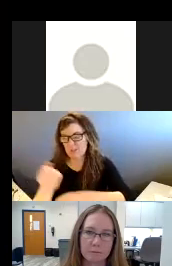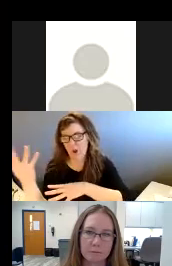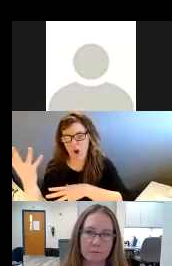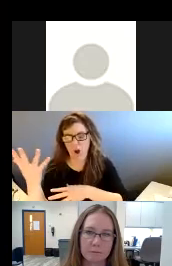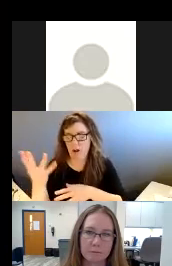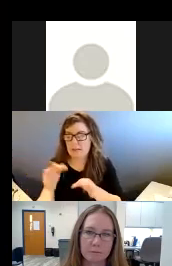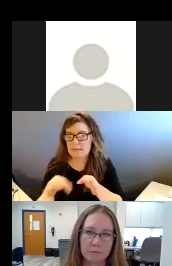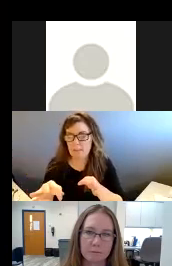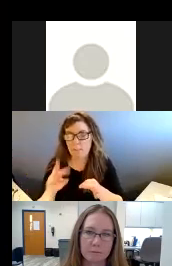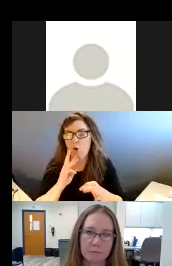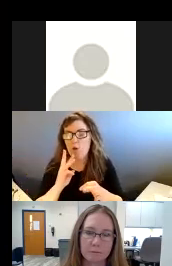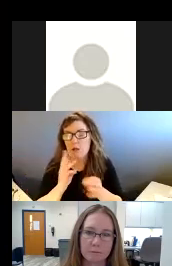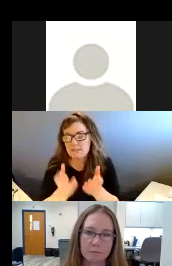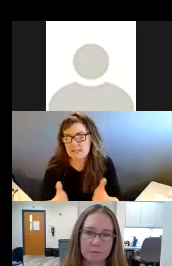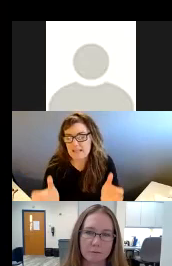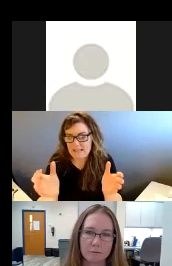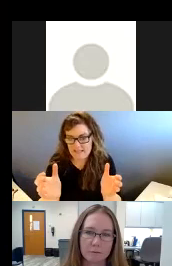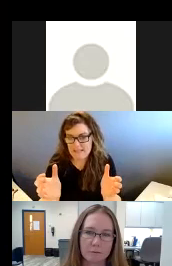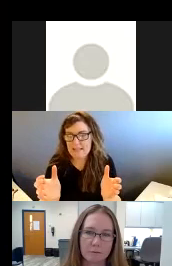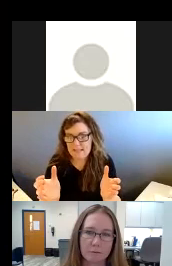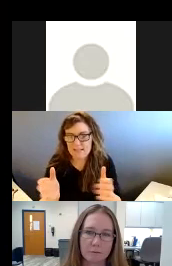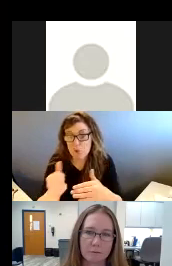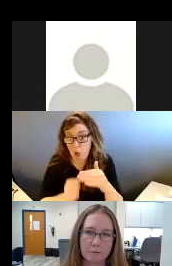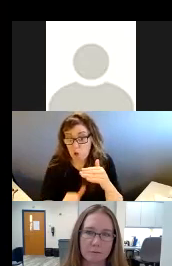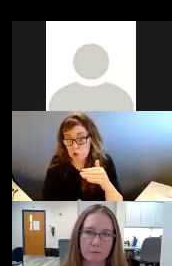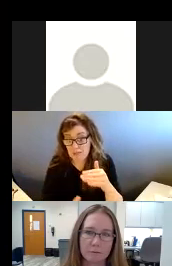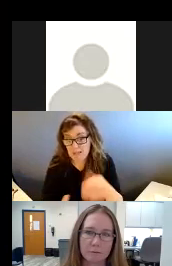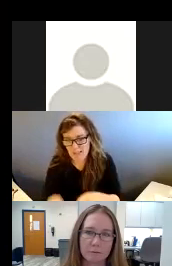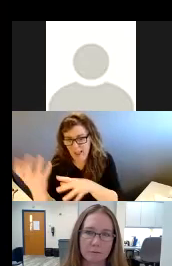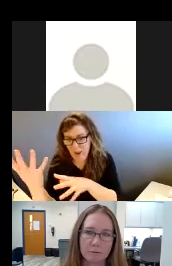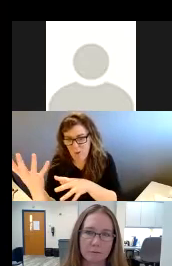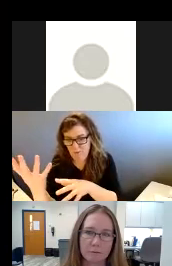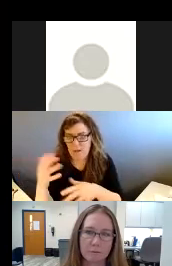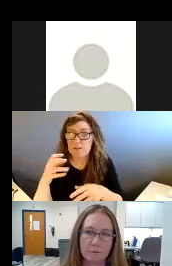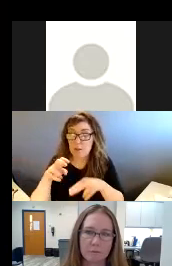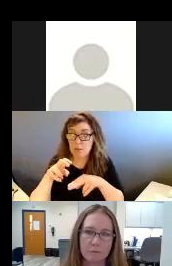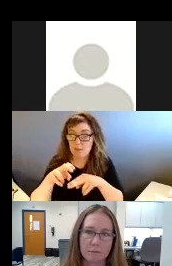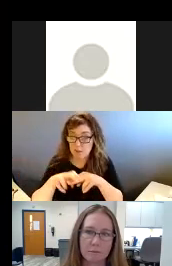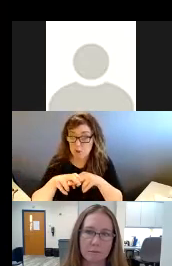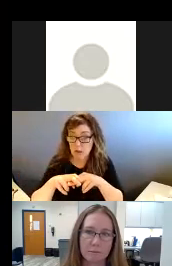THEY TOOK OUT THE CABINETS UNDERNEATH ON THE FLOOR SO THEY CAN EASILY MANEUVER THE CHAIR IN TO GET IT SET